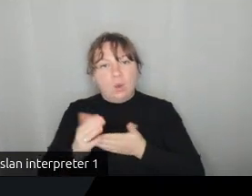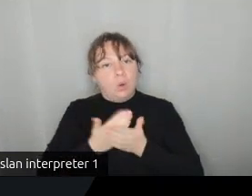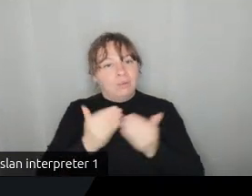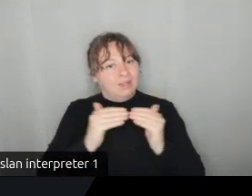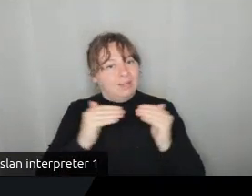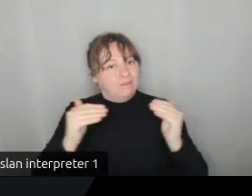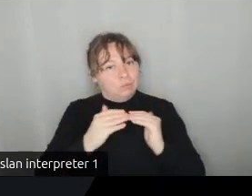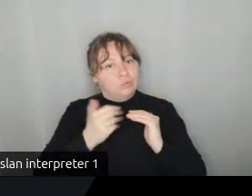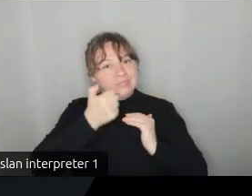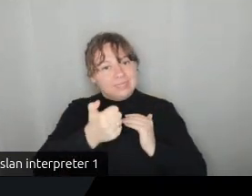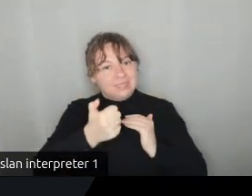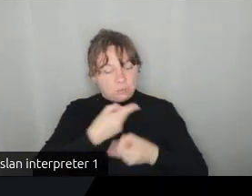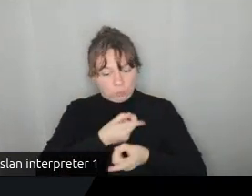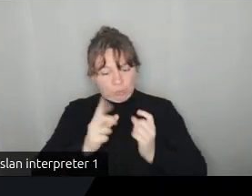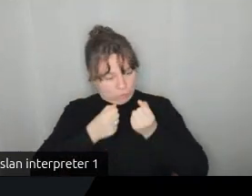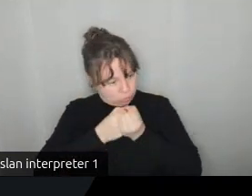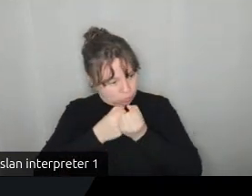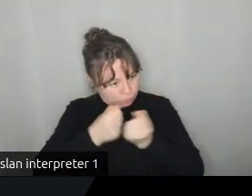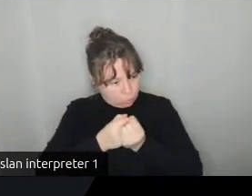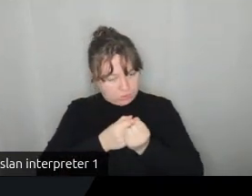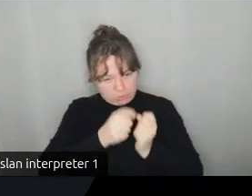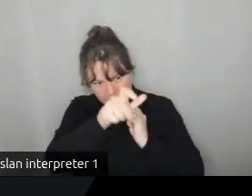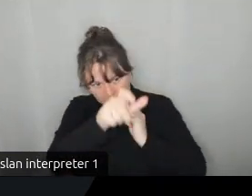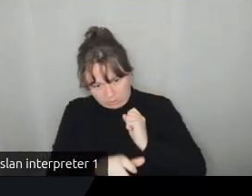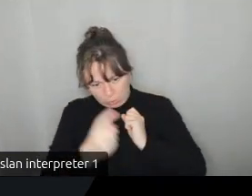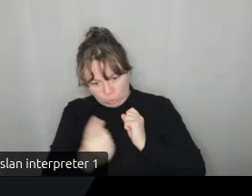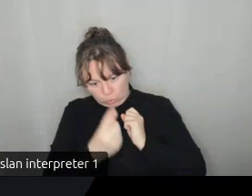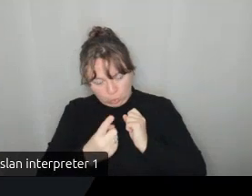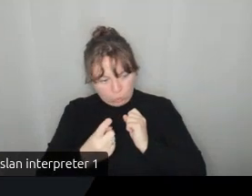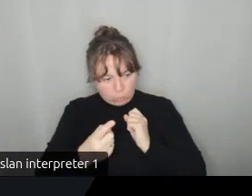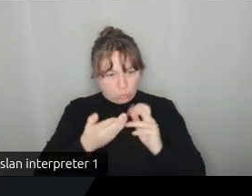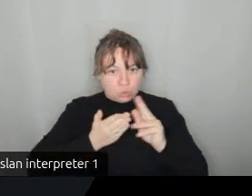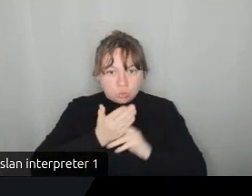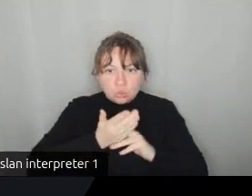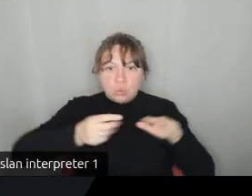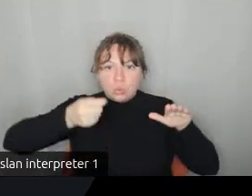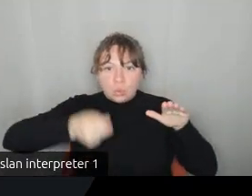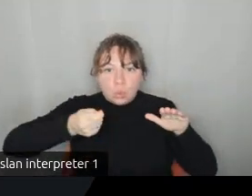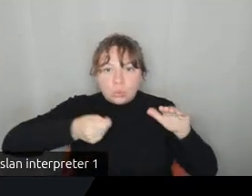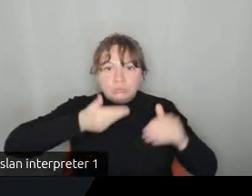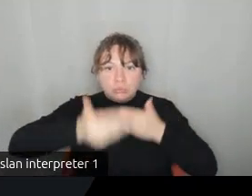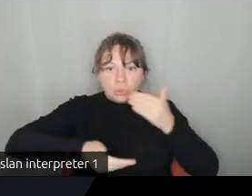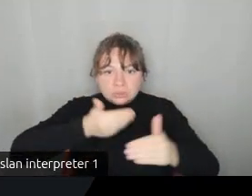clients going through court for safety facilities advocating and leasing with stakeholders such as